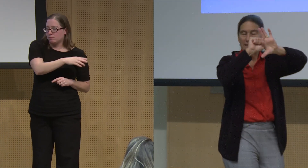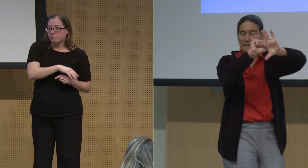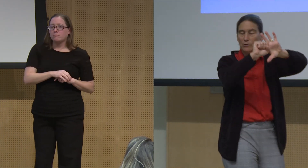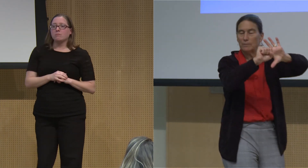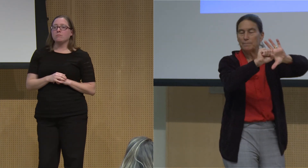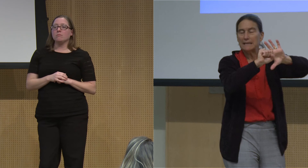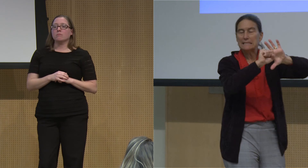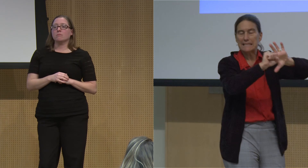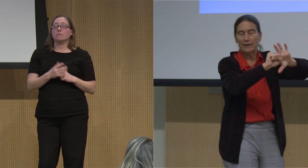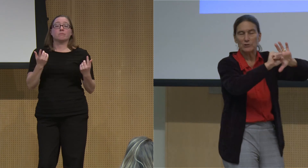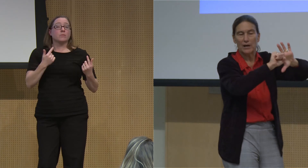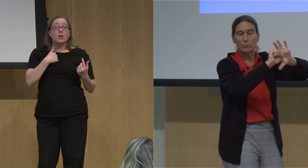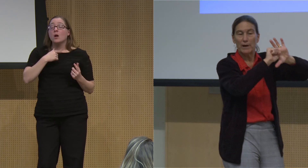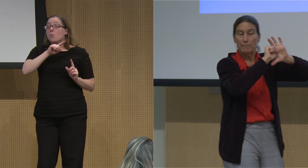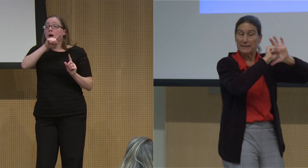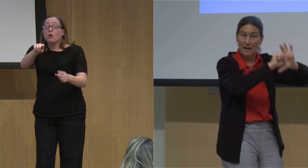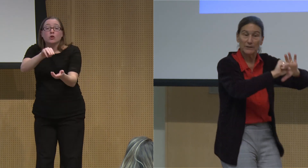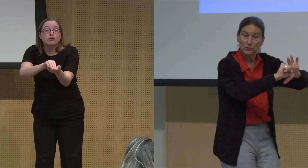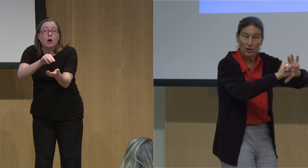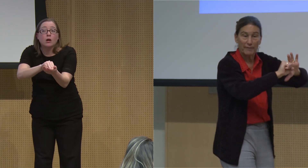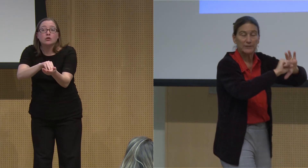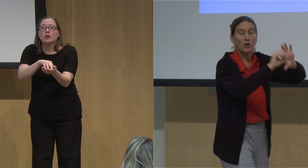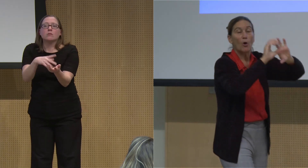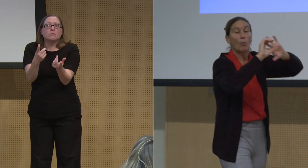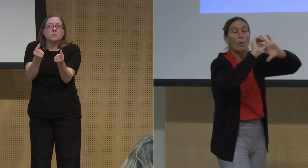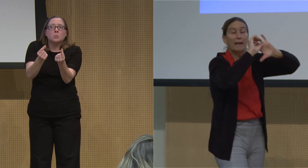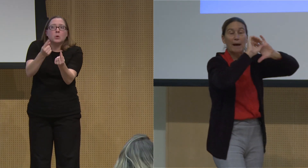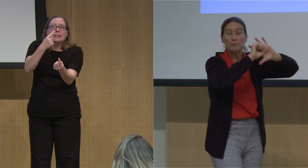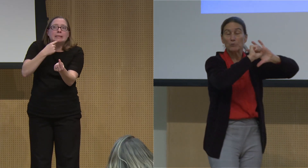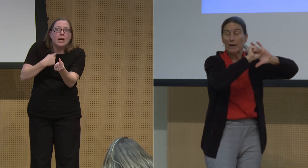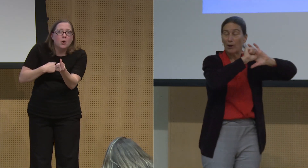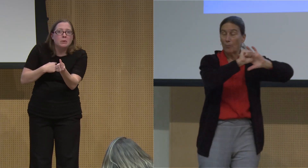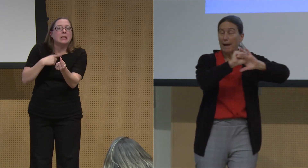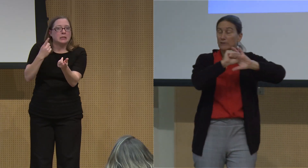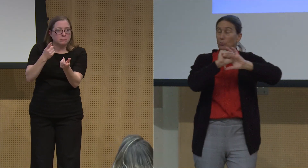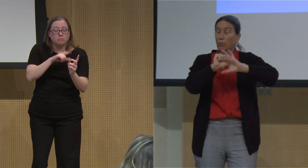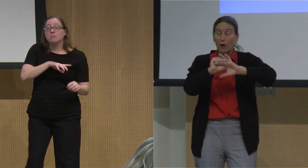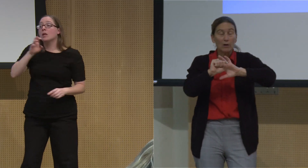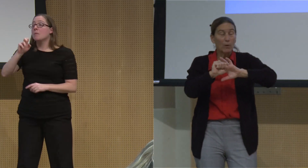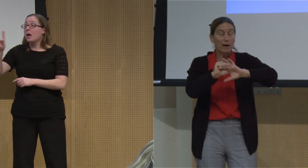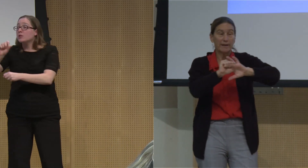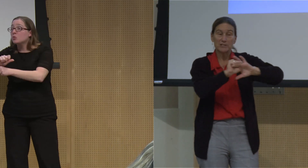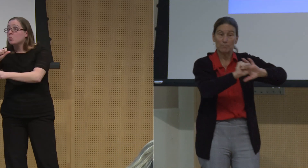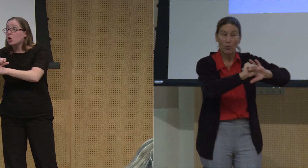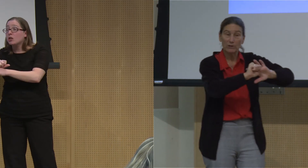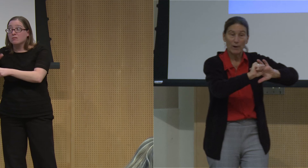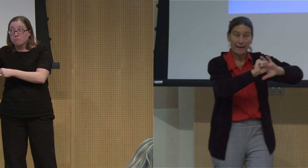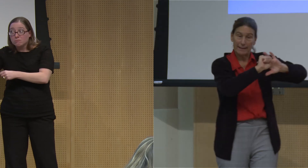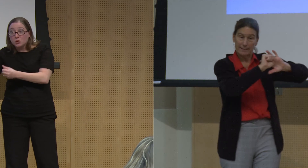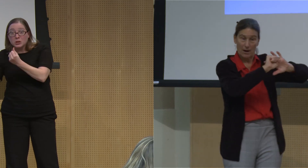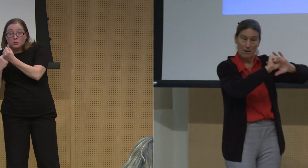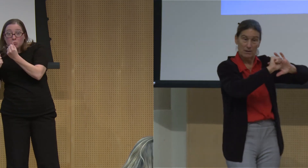THAT ARE BEING SAID OR DONE AT MY DOCTOR'S OFFICE, WHAT HAPPENS WHEN I GO BACK TO WORK, WHAT KIND OF SUPPORT DO I GET THERE,